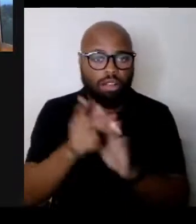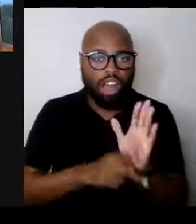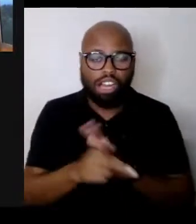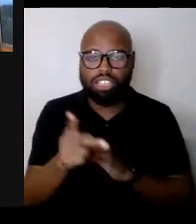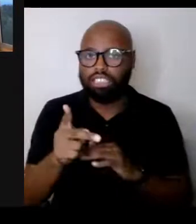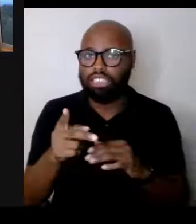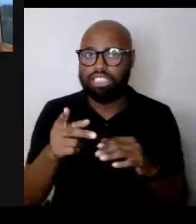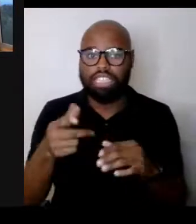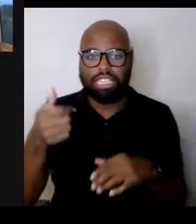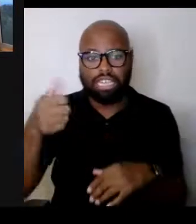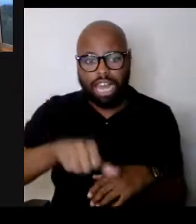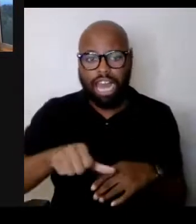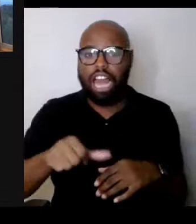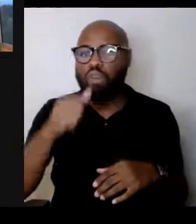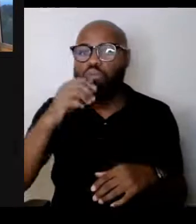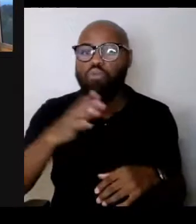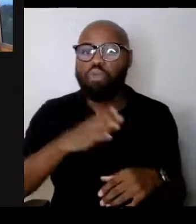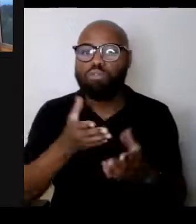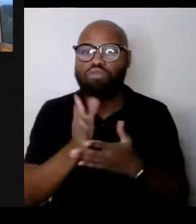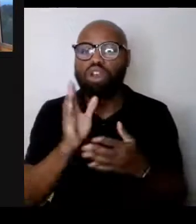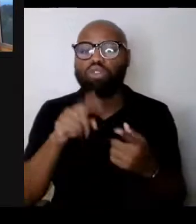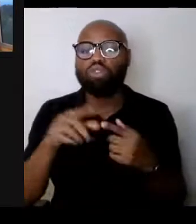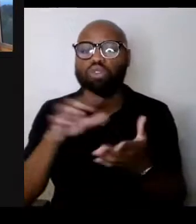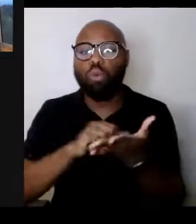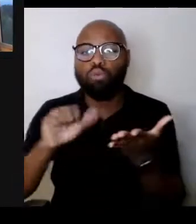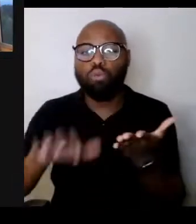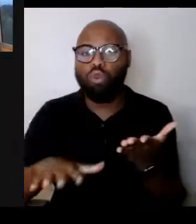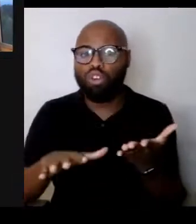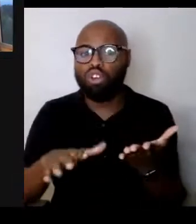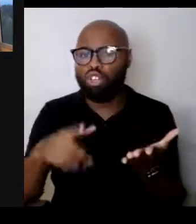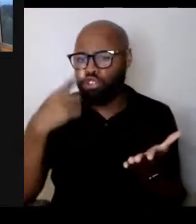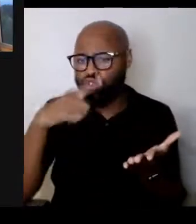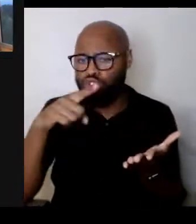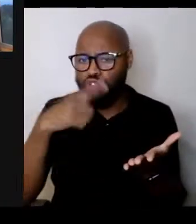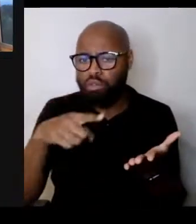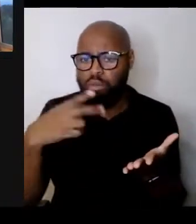So can you help us hear, Husniye make the connection?